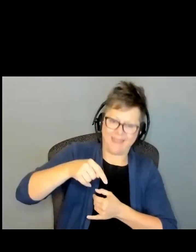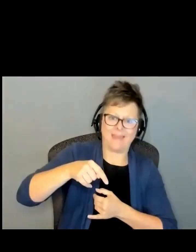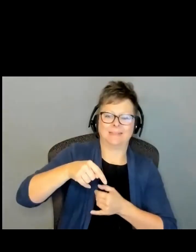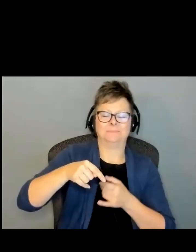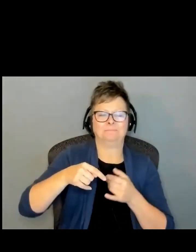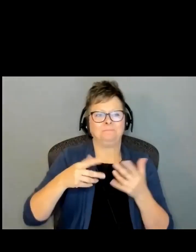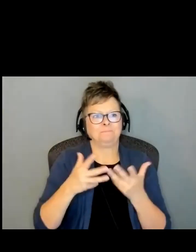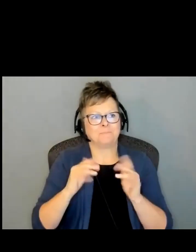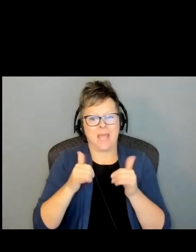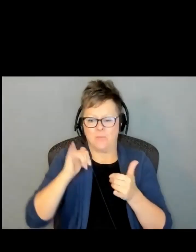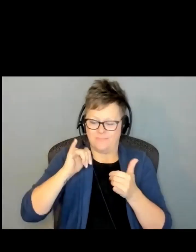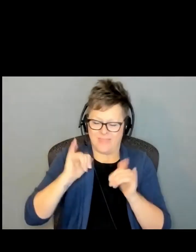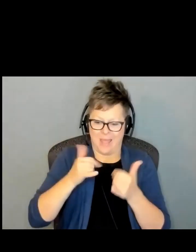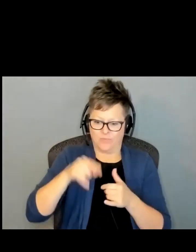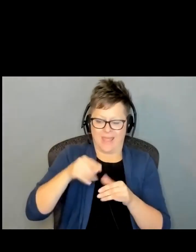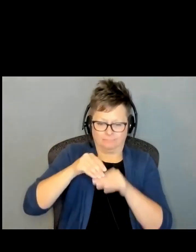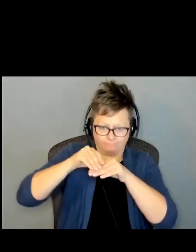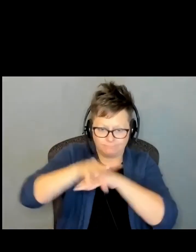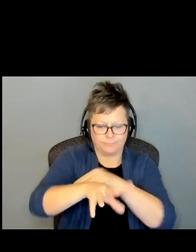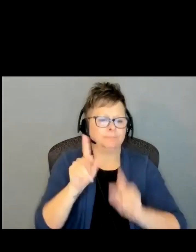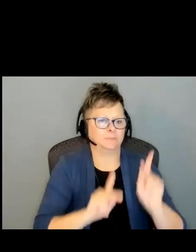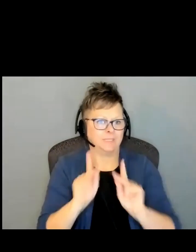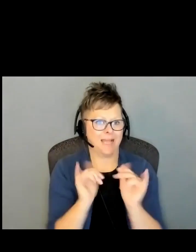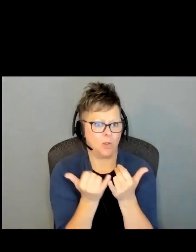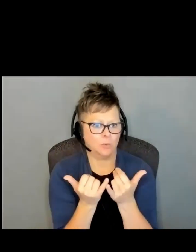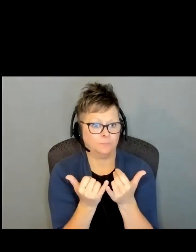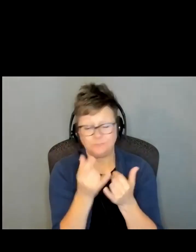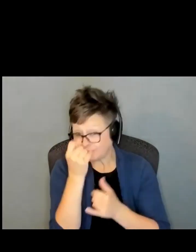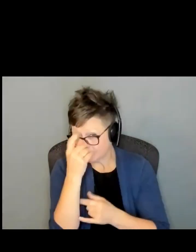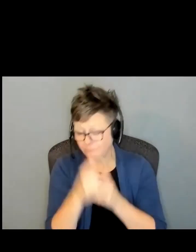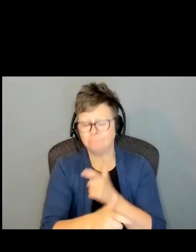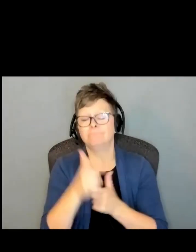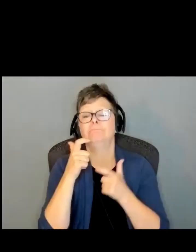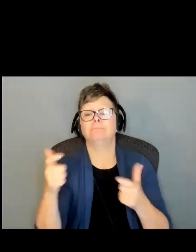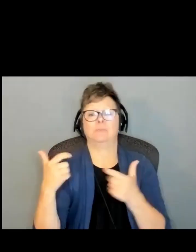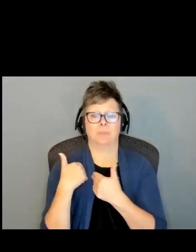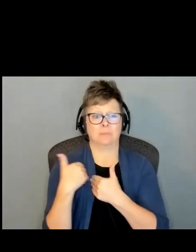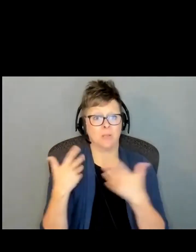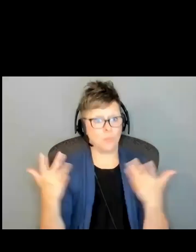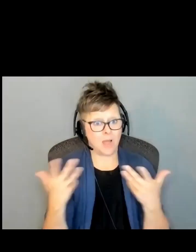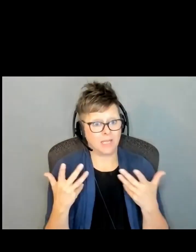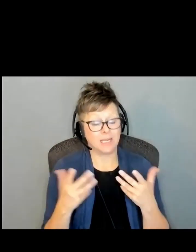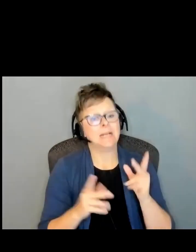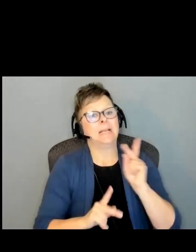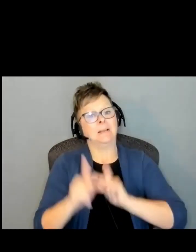I would always say the biggest responsibility is it to the contributors to make sure that